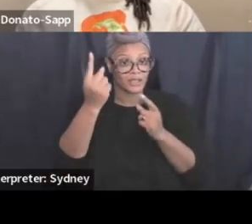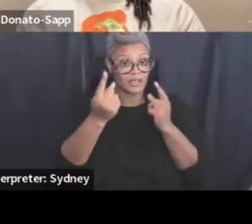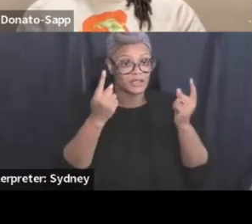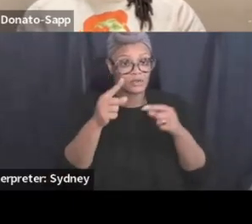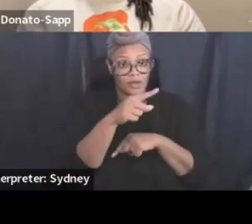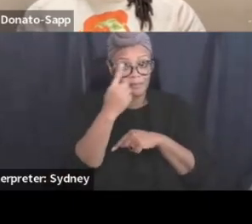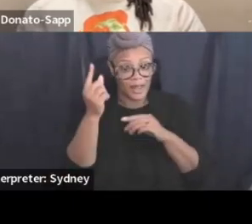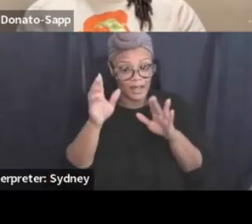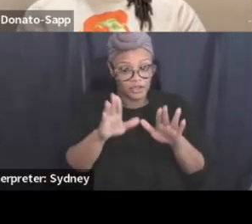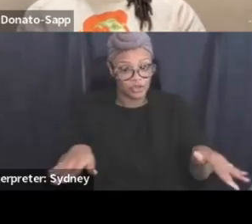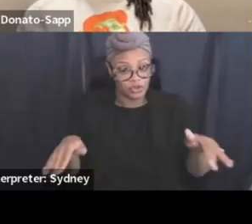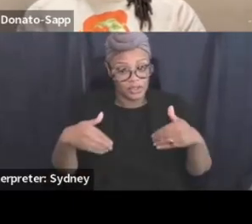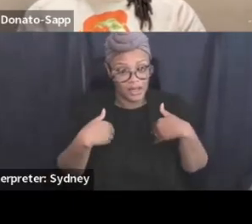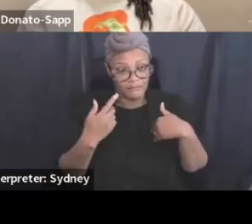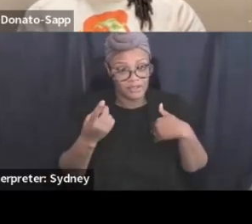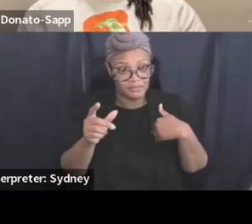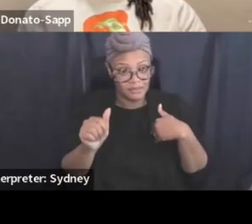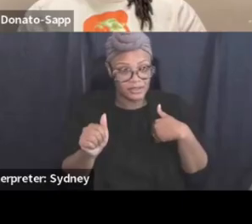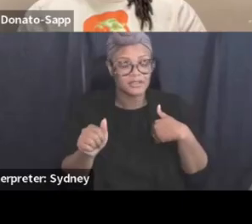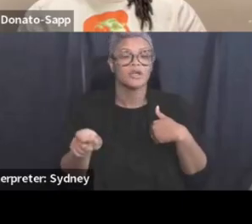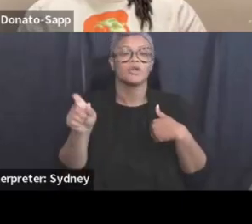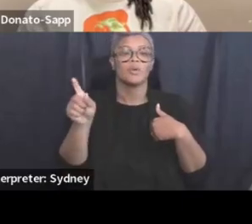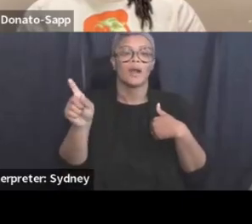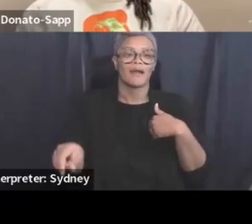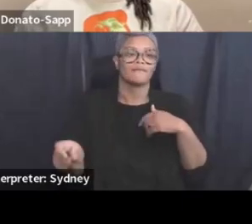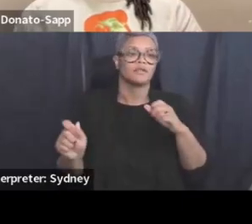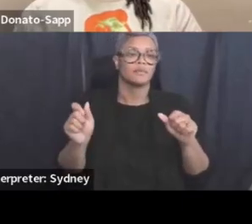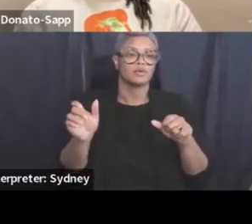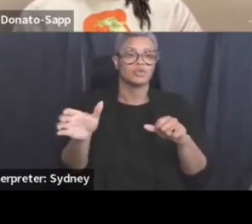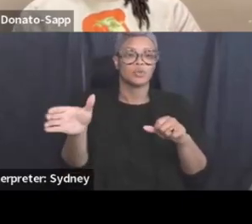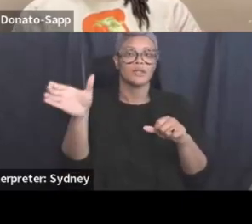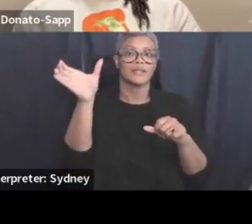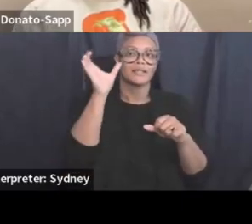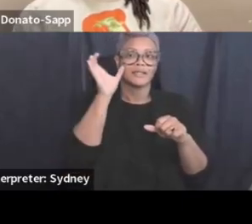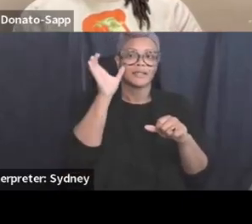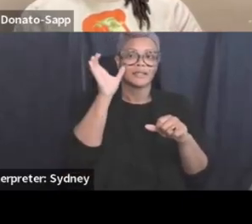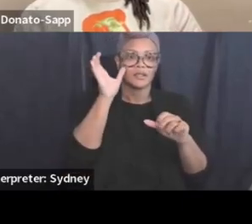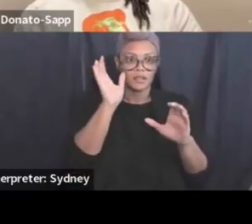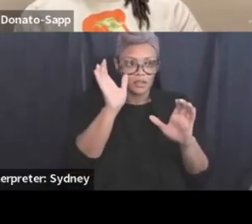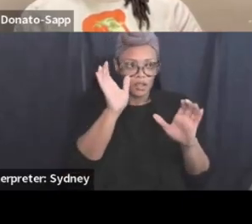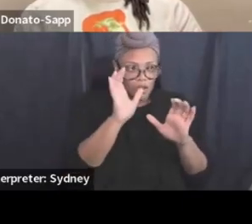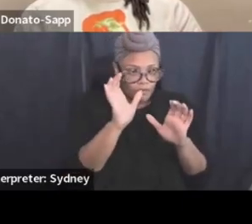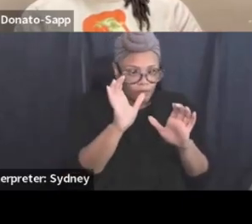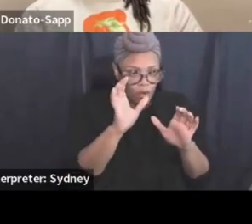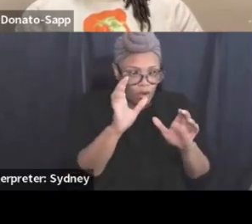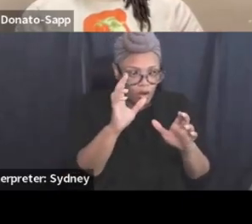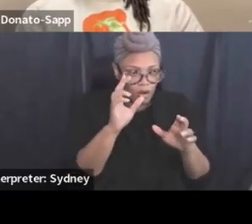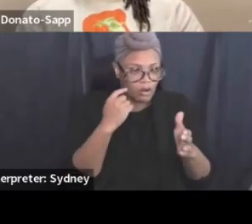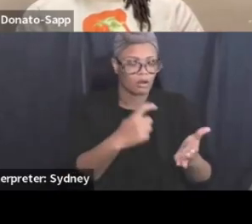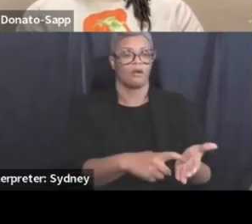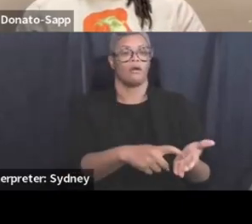listen for, look for, and name anti-blackness and ableism in all of its settings. And you have